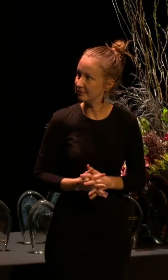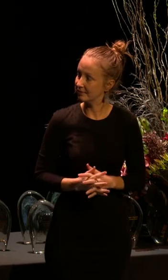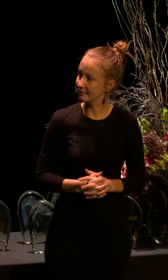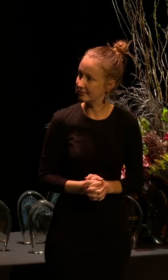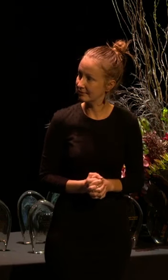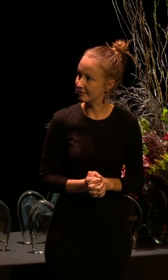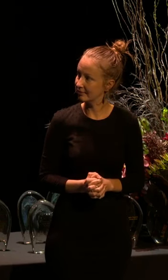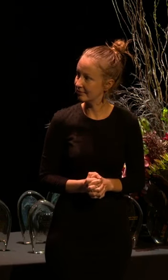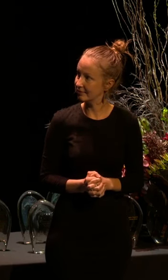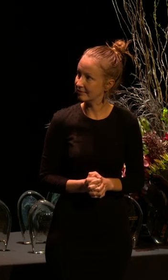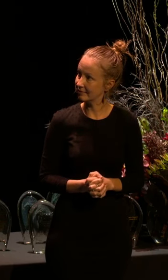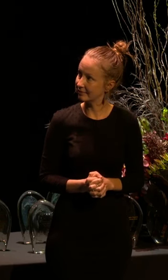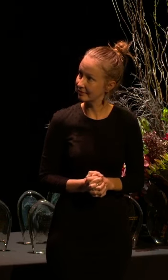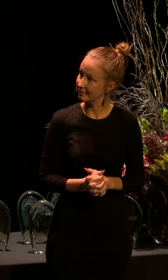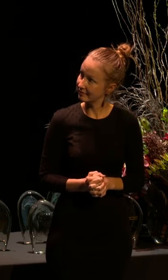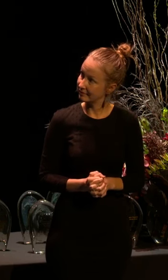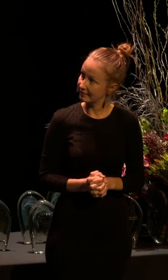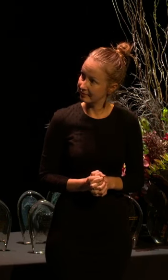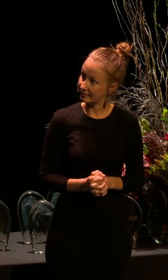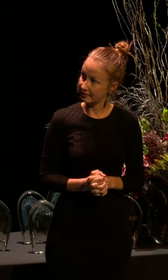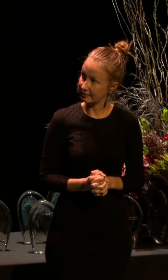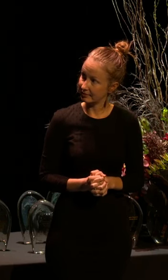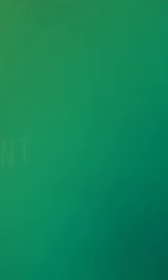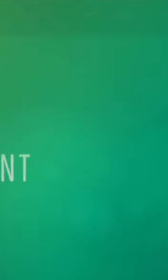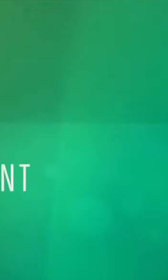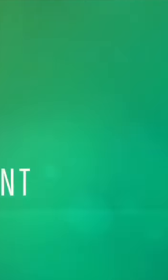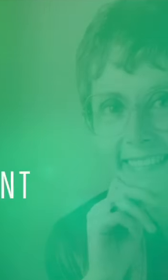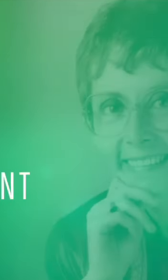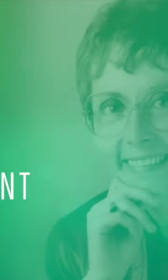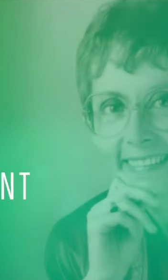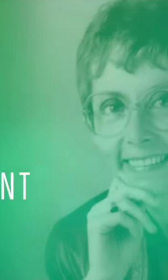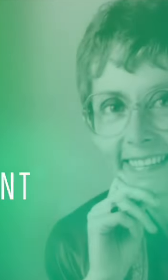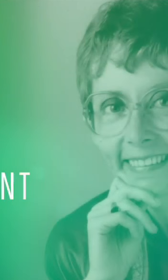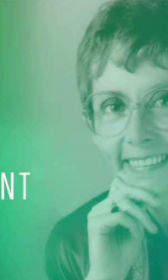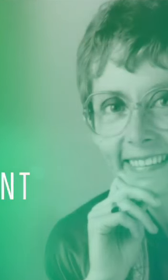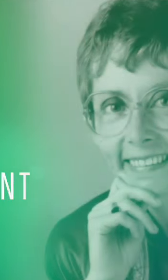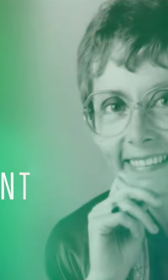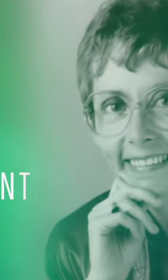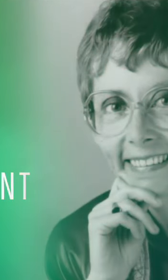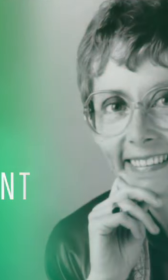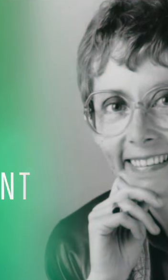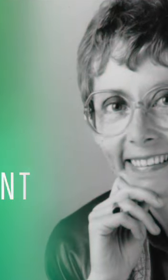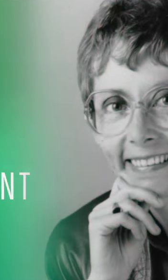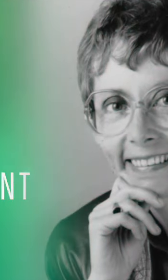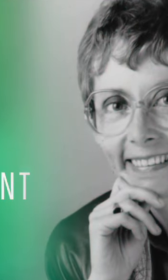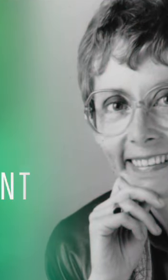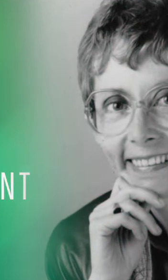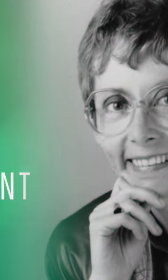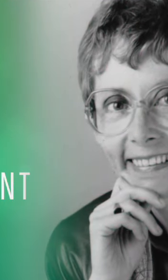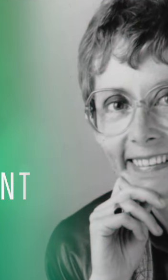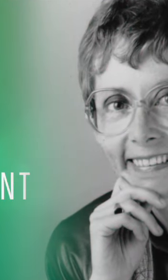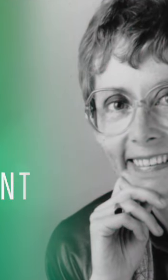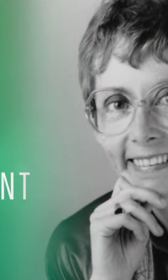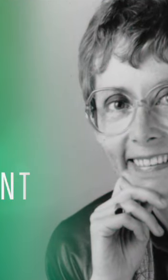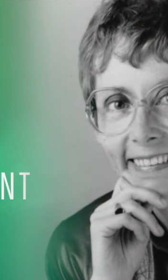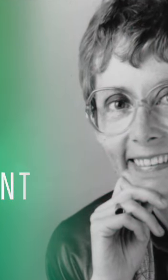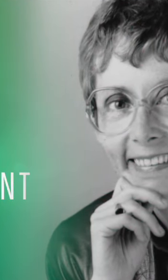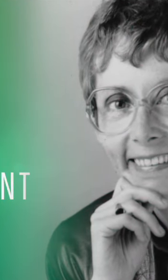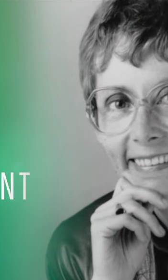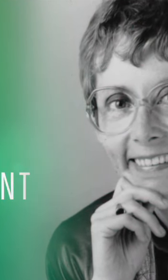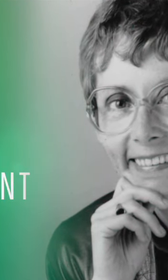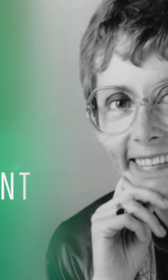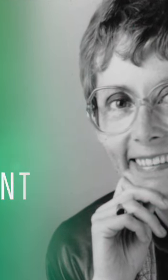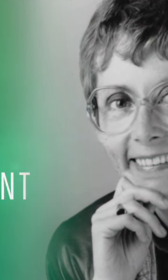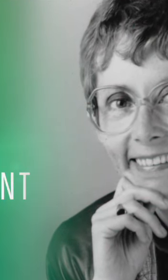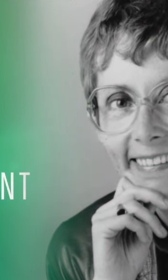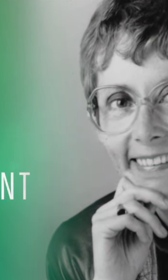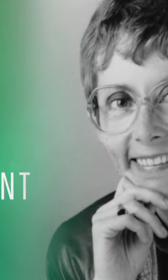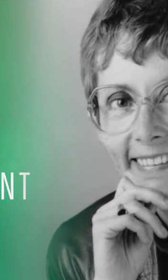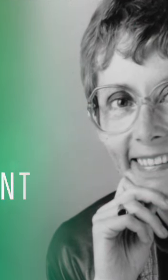The 2020 Australia Council Award for Lifetime Achievement in Literature